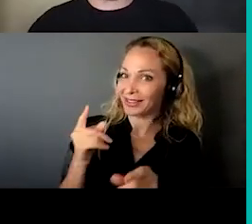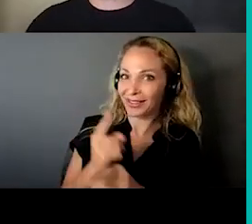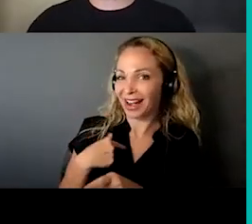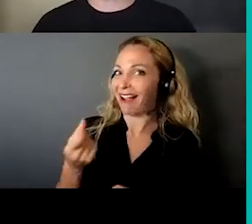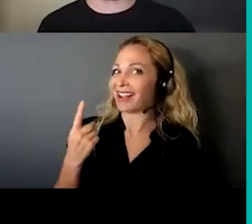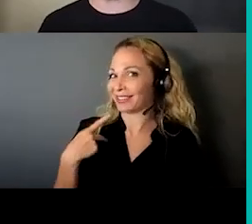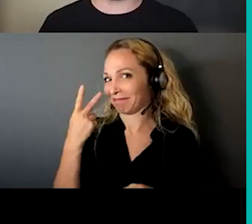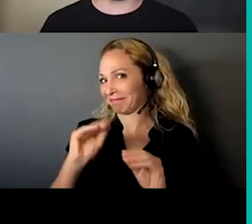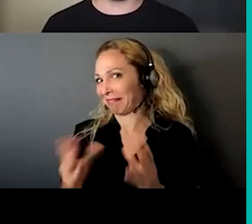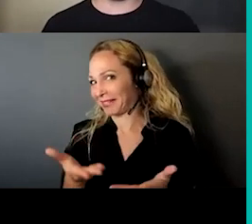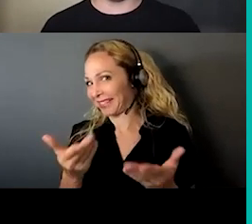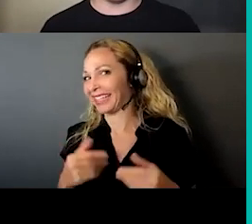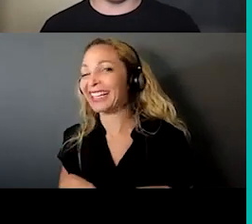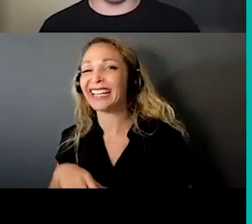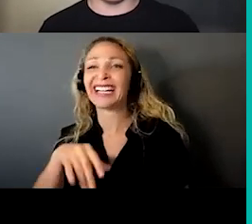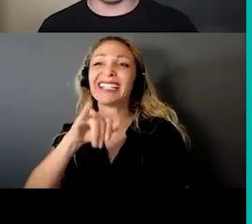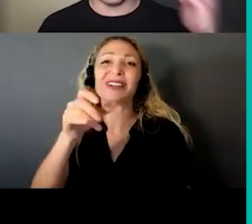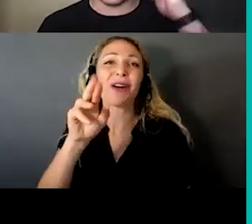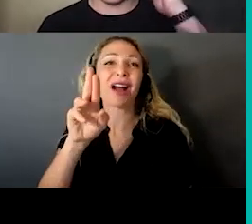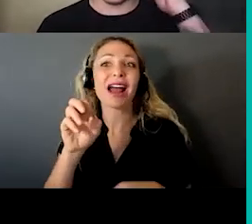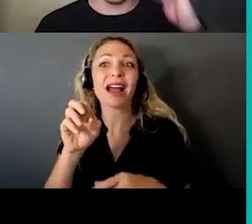I WANT TO CHIME IN ON THAT REAL QUICK, SORRY.